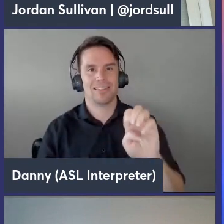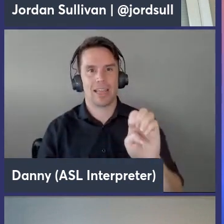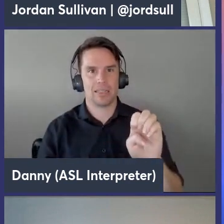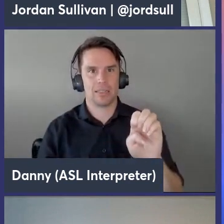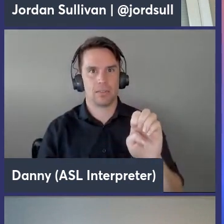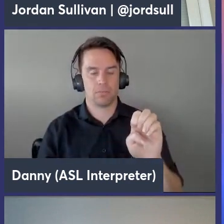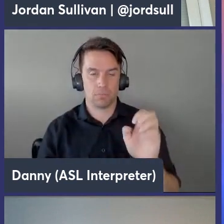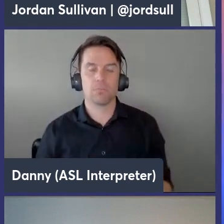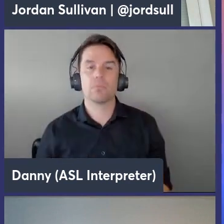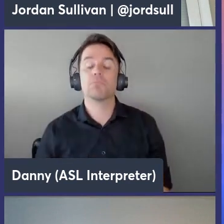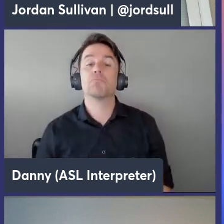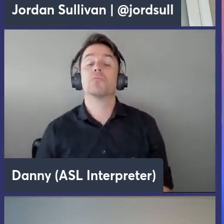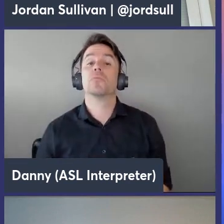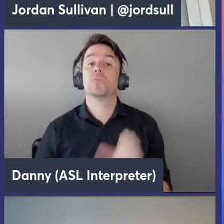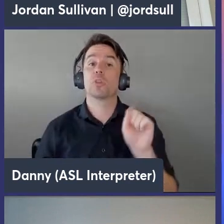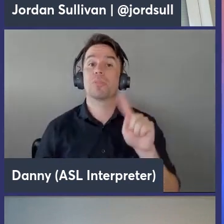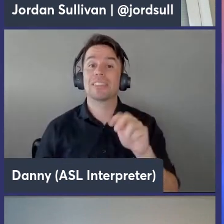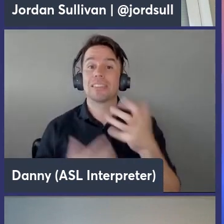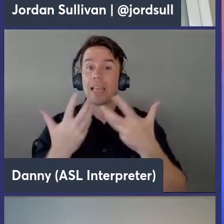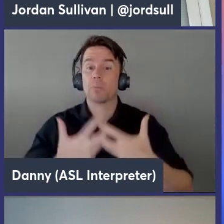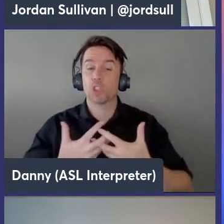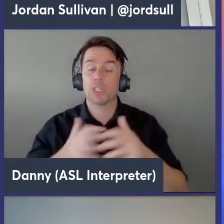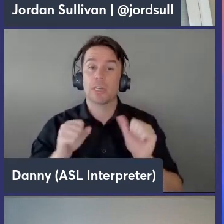to orchestrate multiple other AWS services.